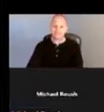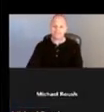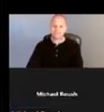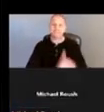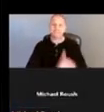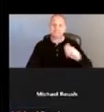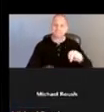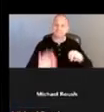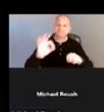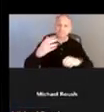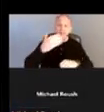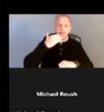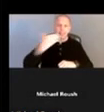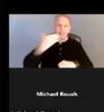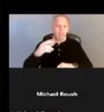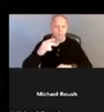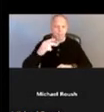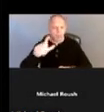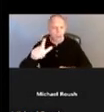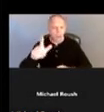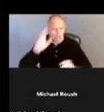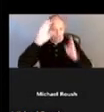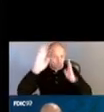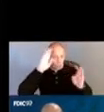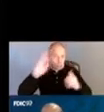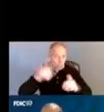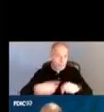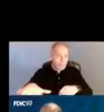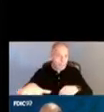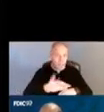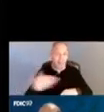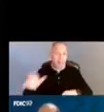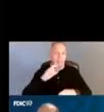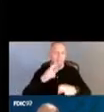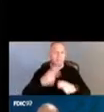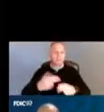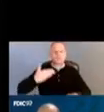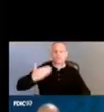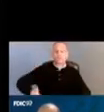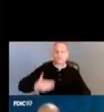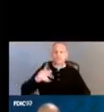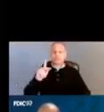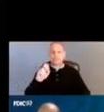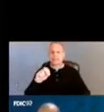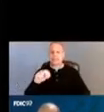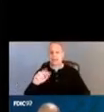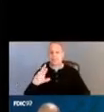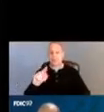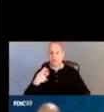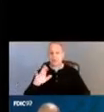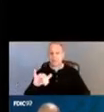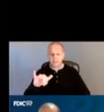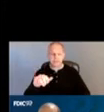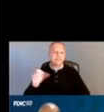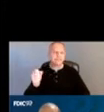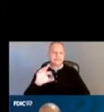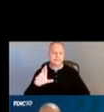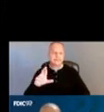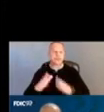Kenneth Worthey >> Thank you, Michael. As he mentioned, I'm Ken Worthey. I'm a male